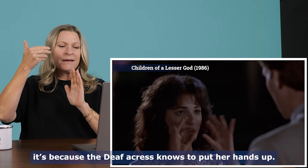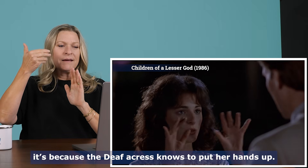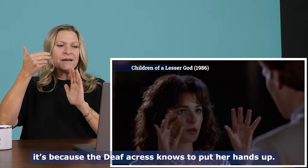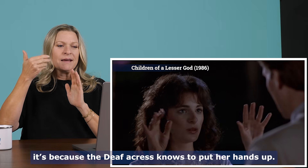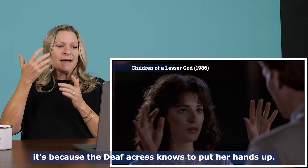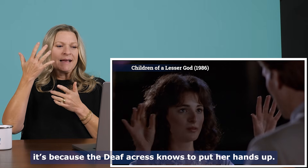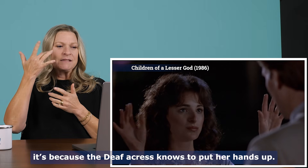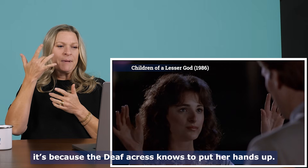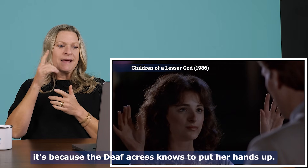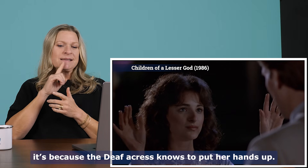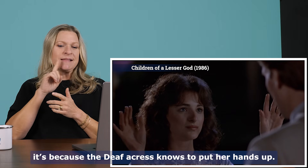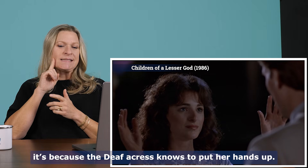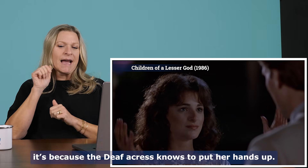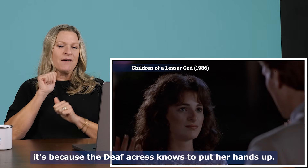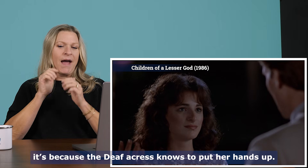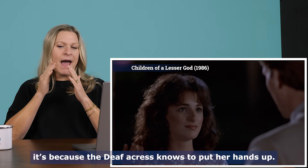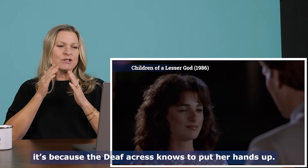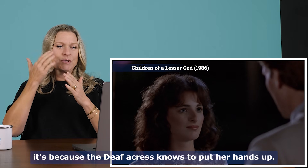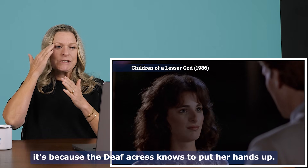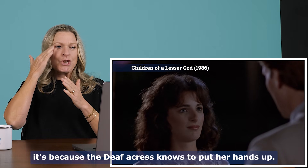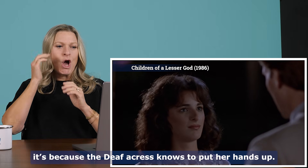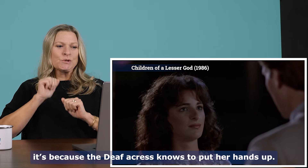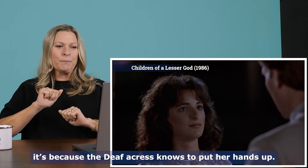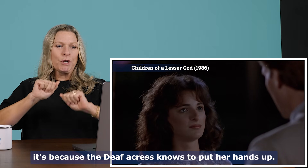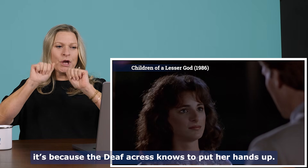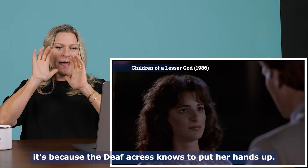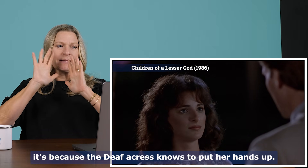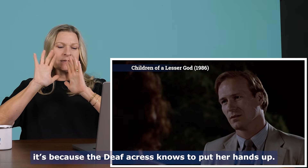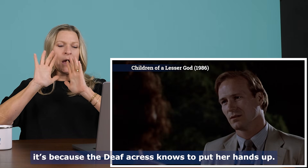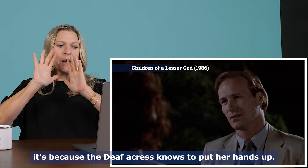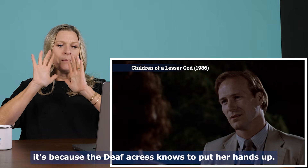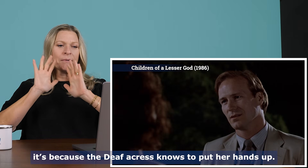it’s because the Deaf acress knows to put her hands up.